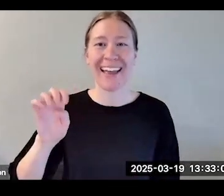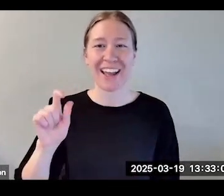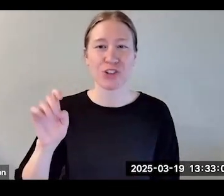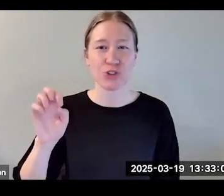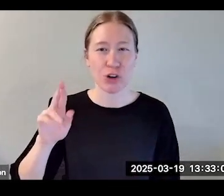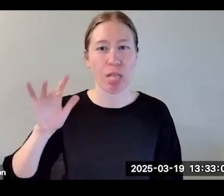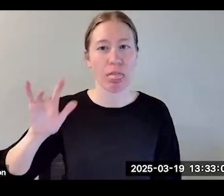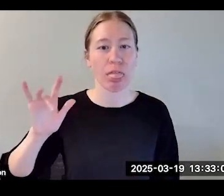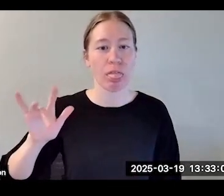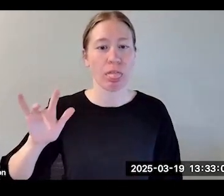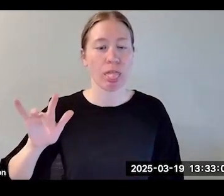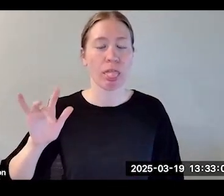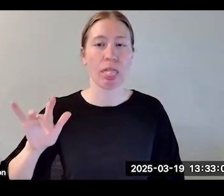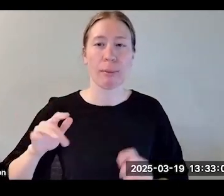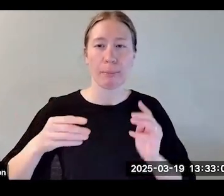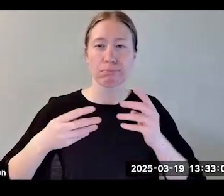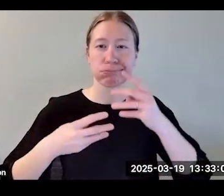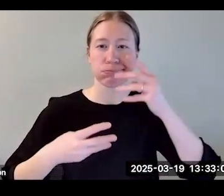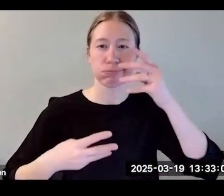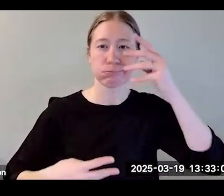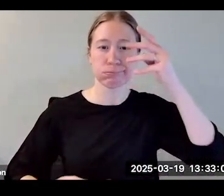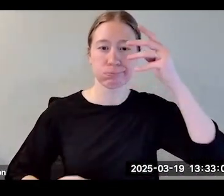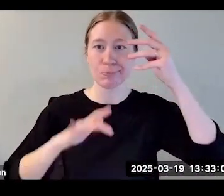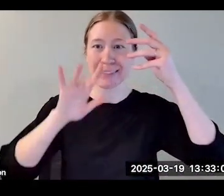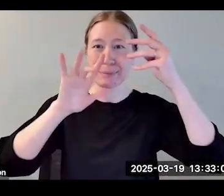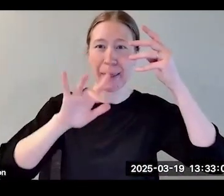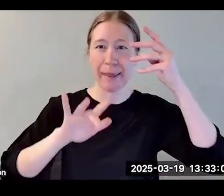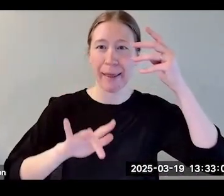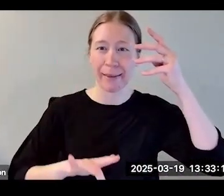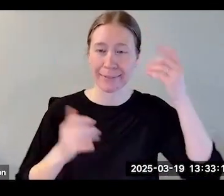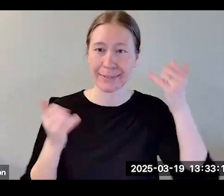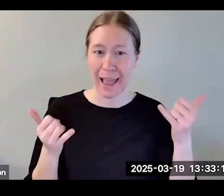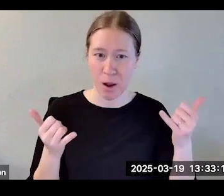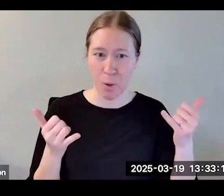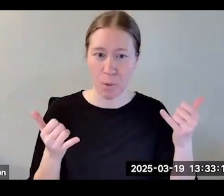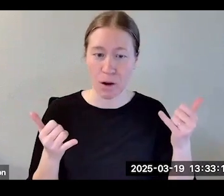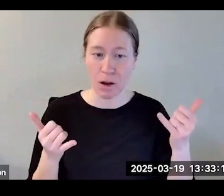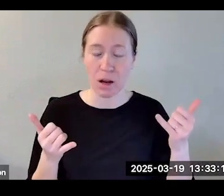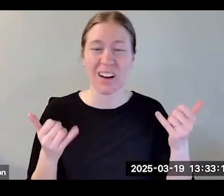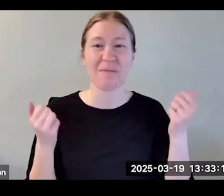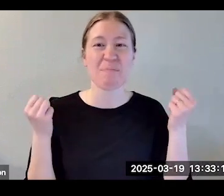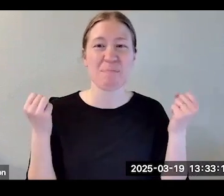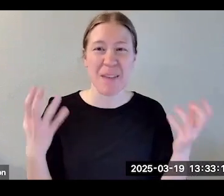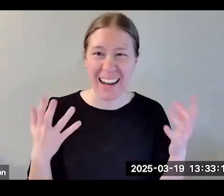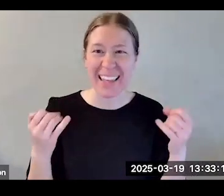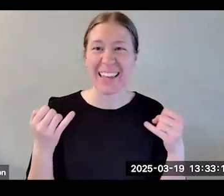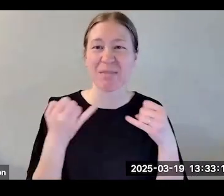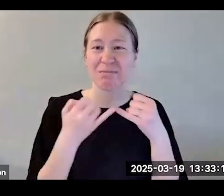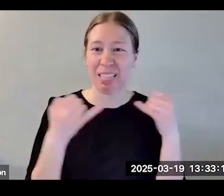okay, looks like we've made it to the next page, we now actually have a bunch of blank lines on the page.